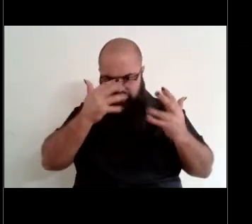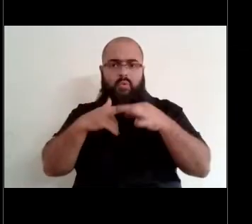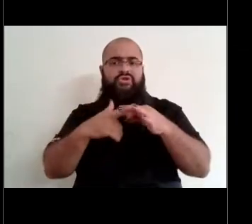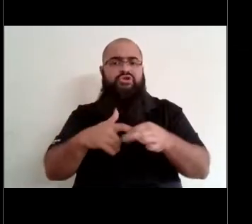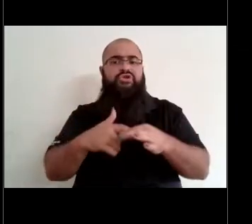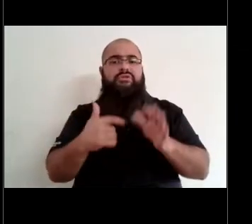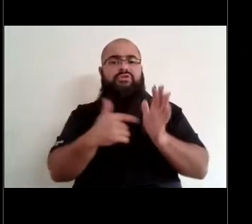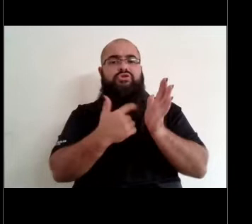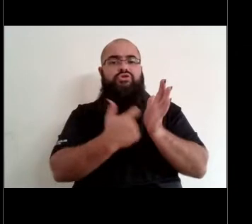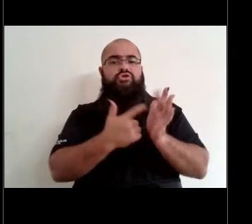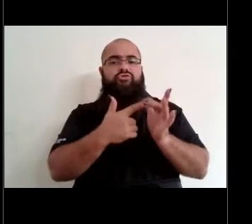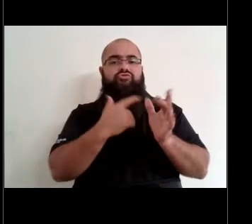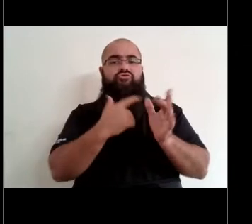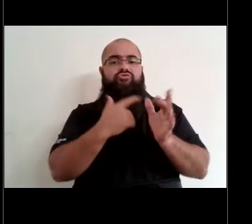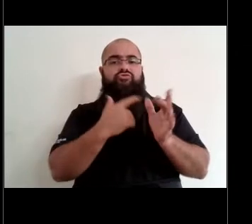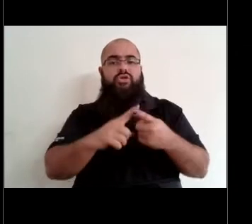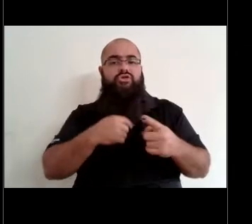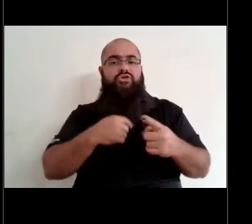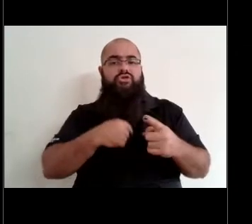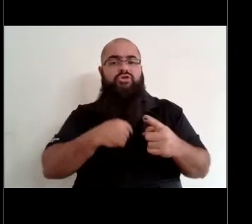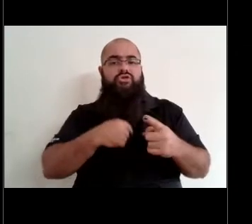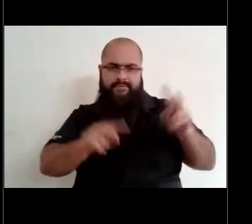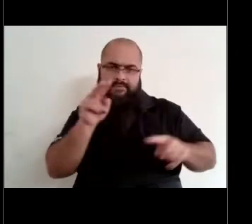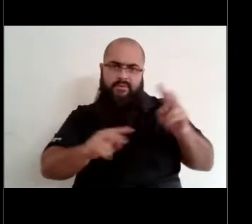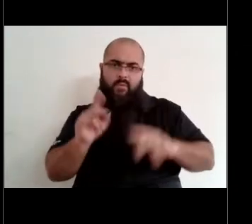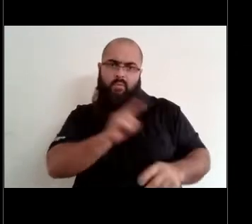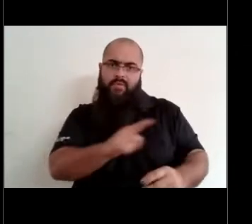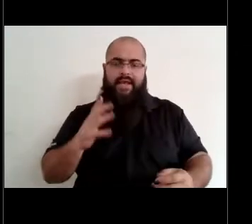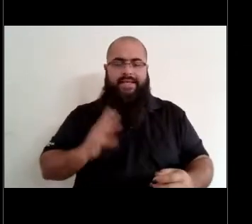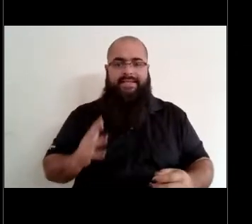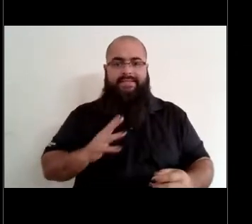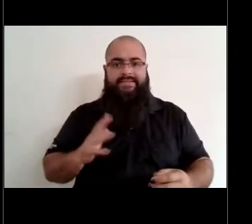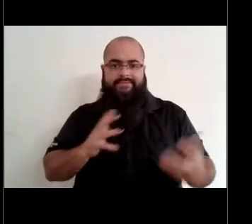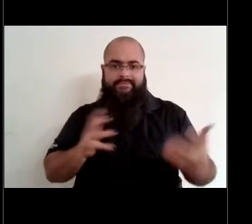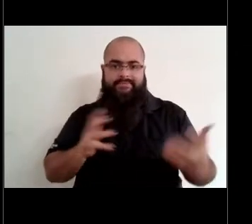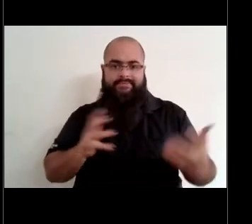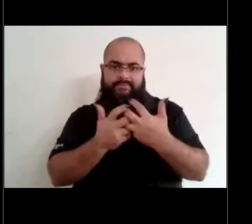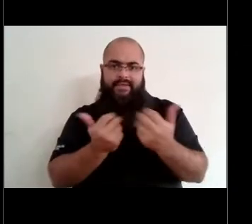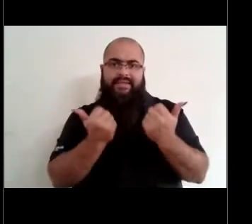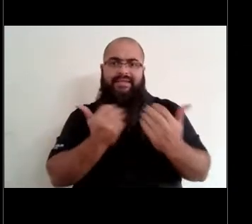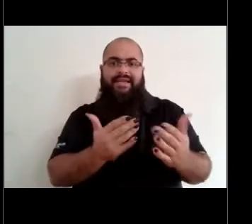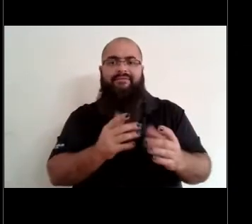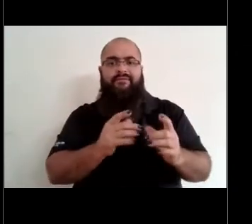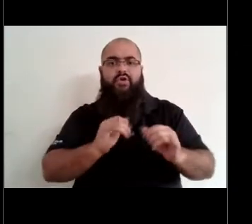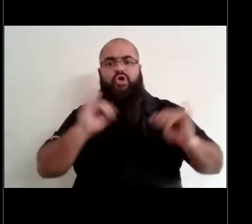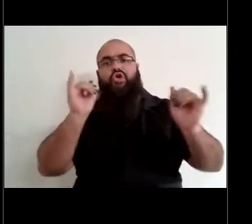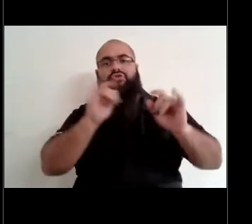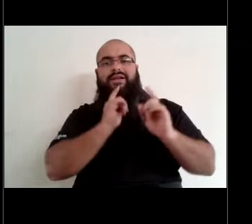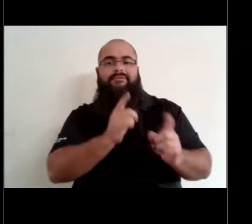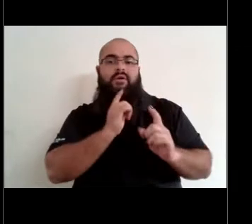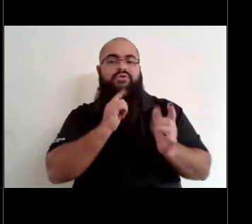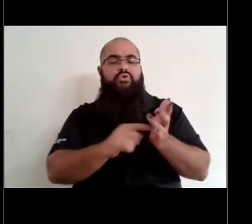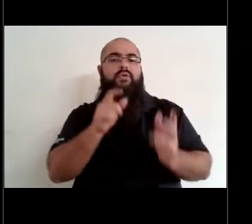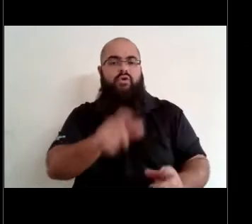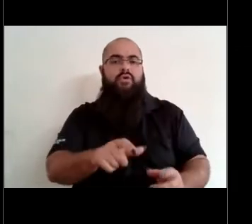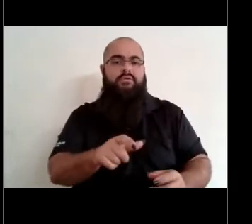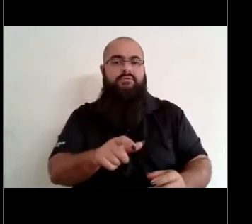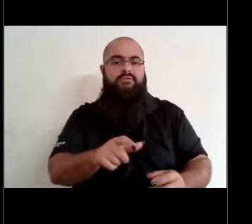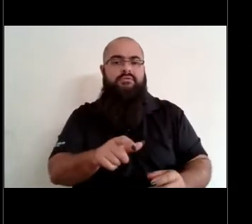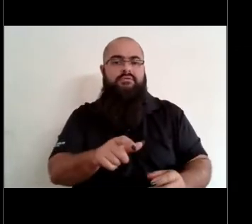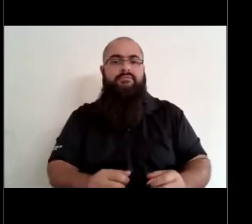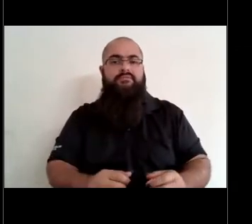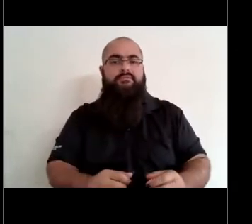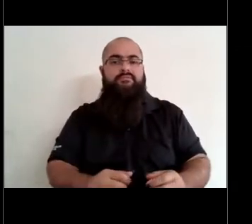I know in the past few weeks we've got to a stage with drafting an urgent application